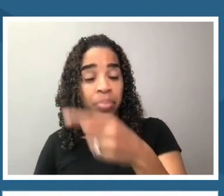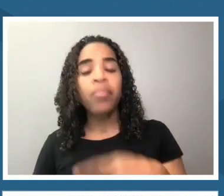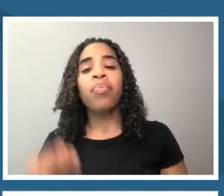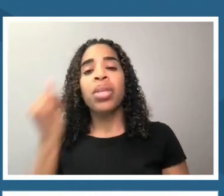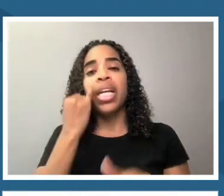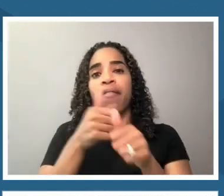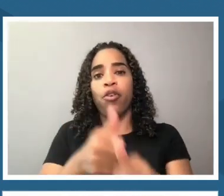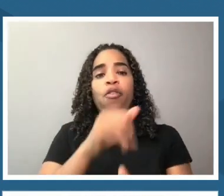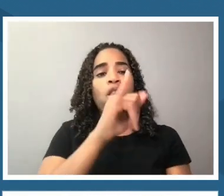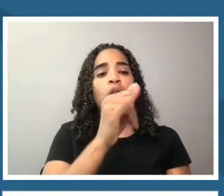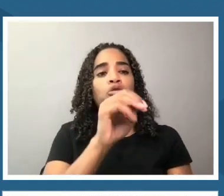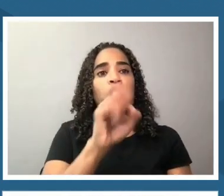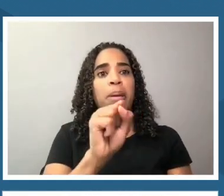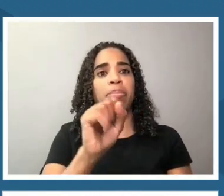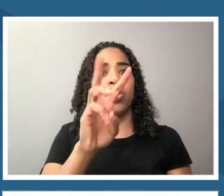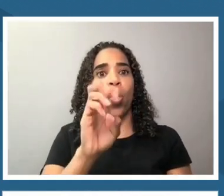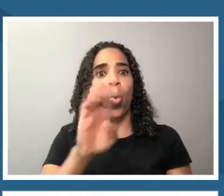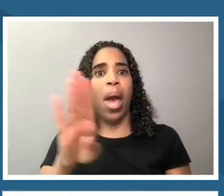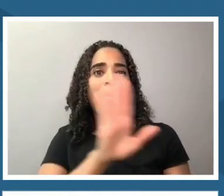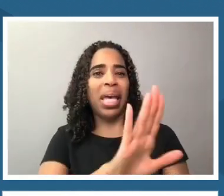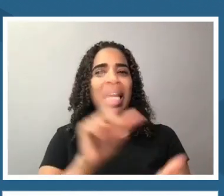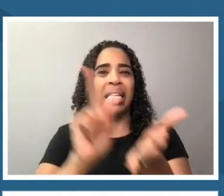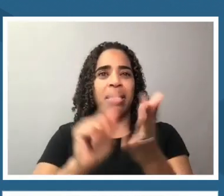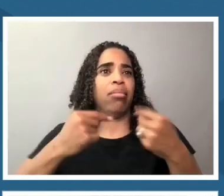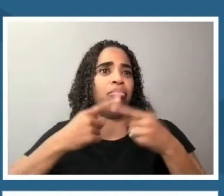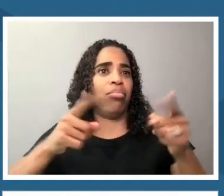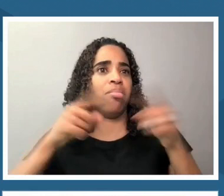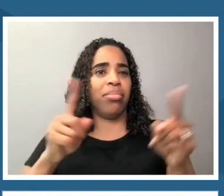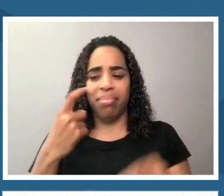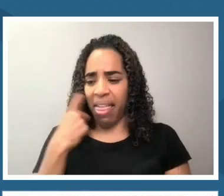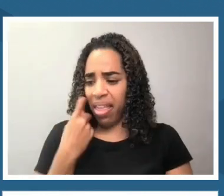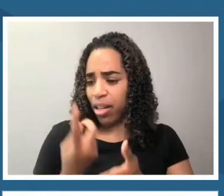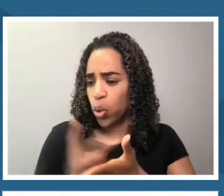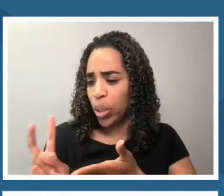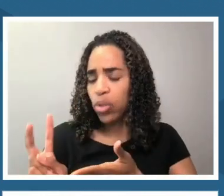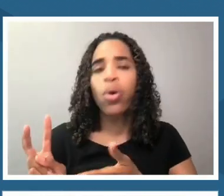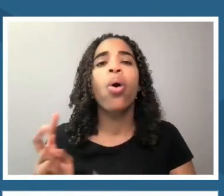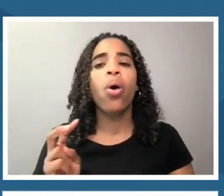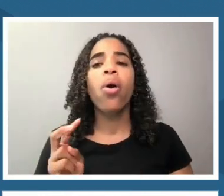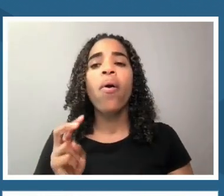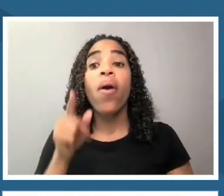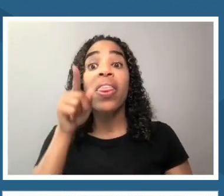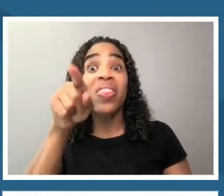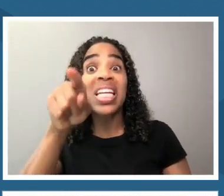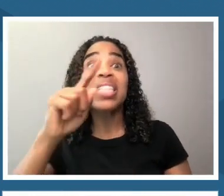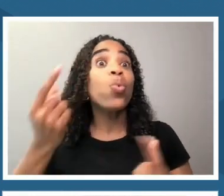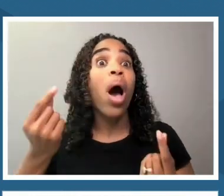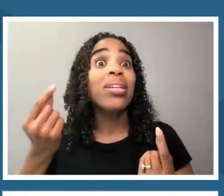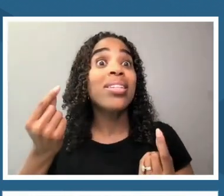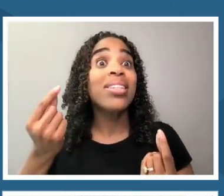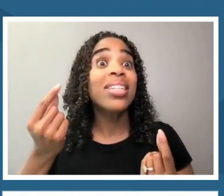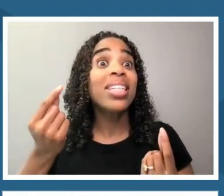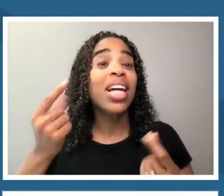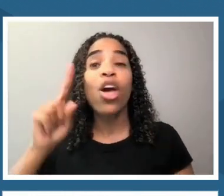um two weeks ago now um what you're seeing here is the first